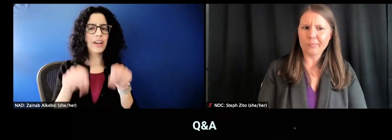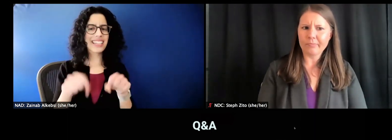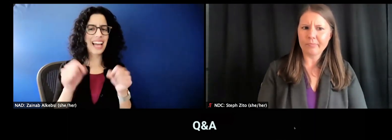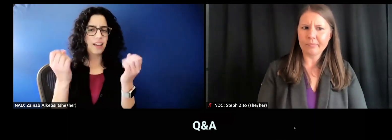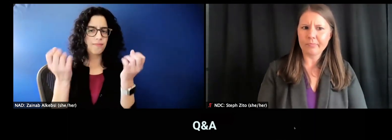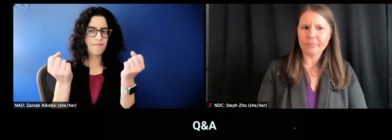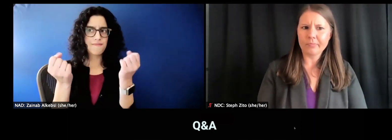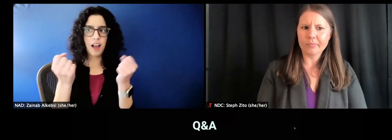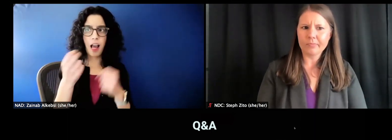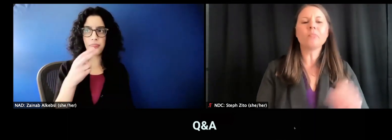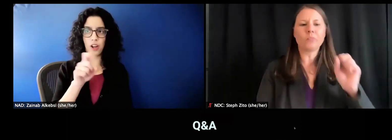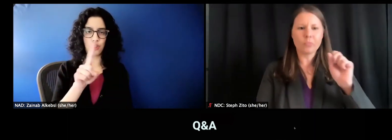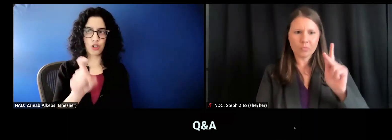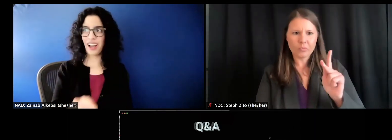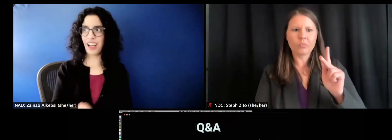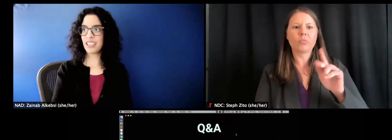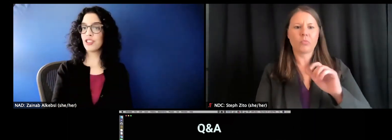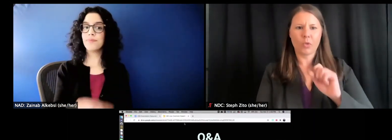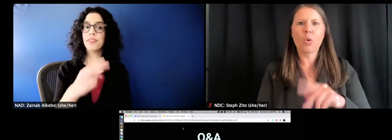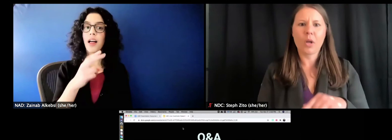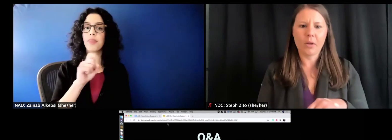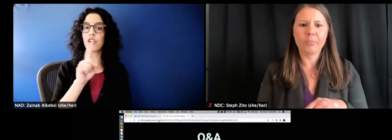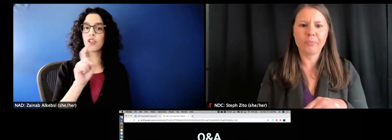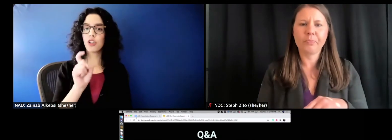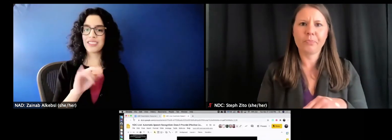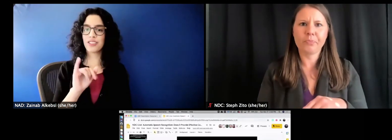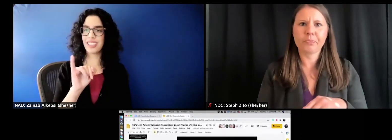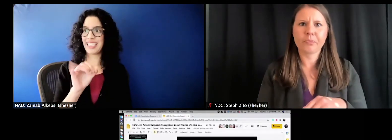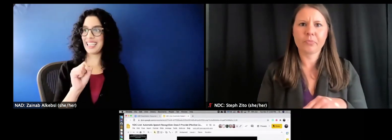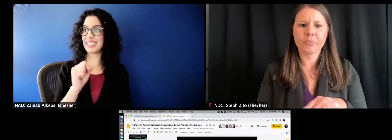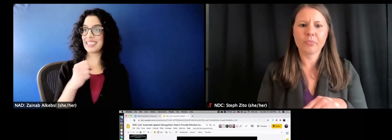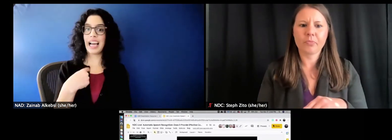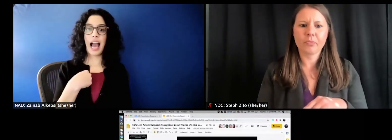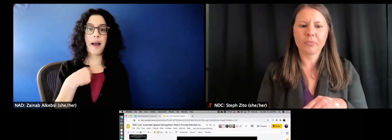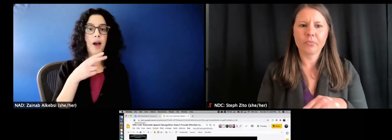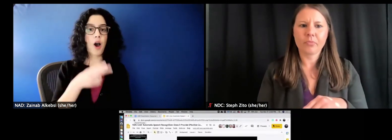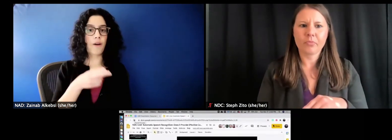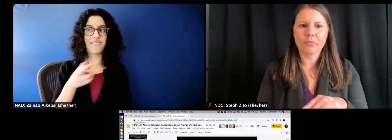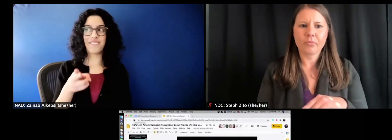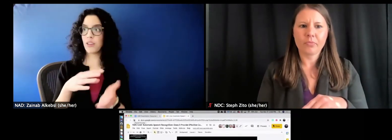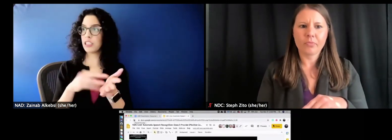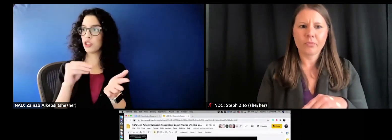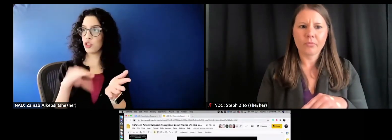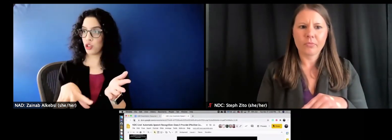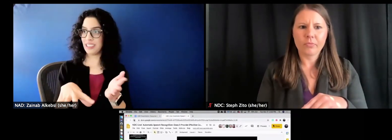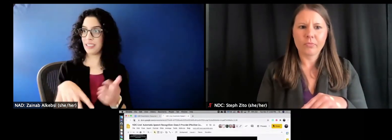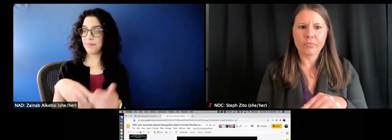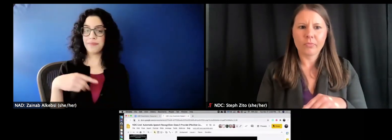I'll probably translate the question that came in. It said I am a hard of hearing student,